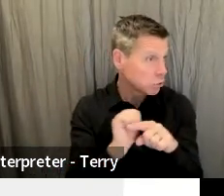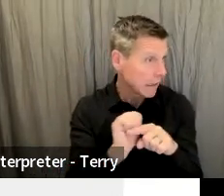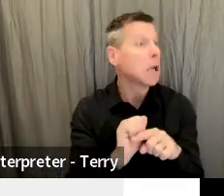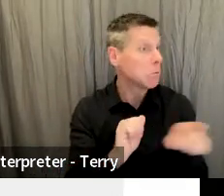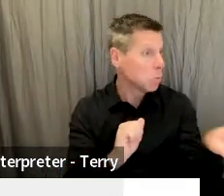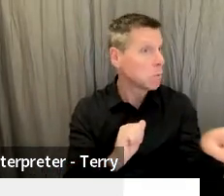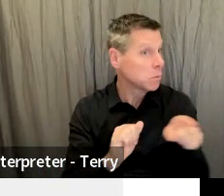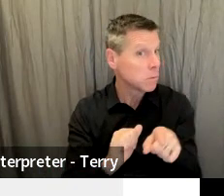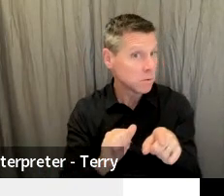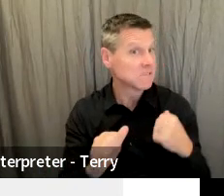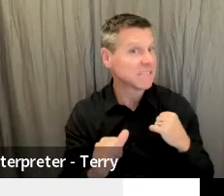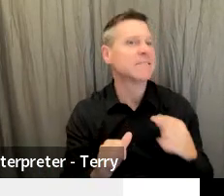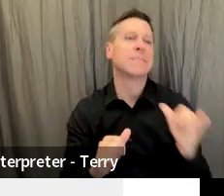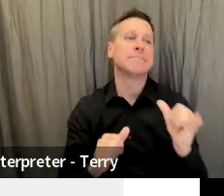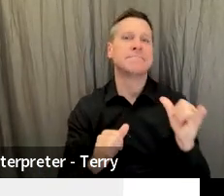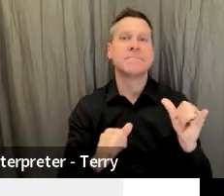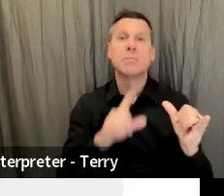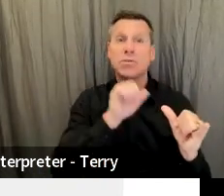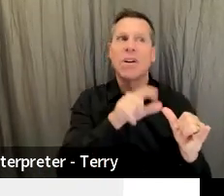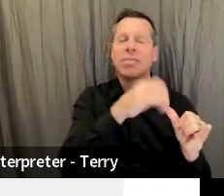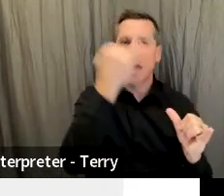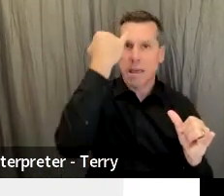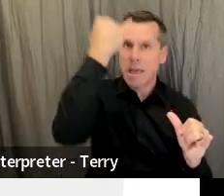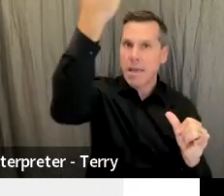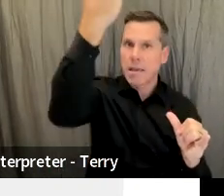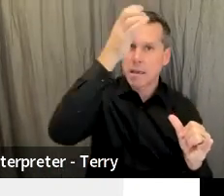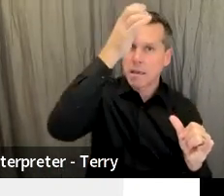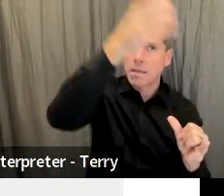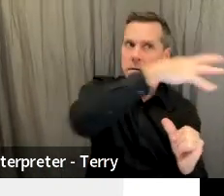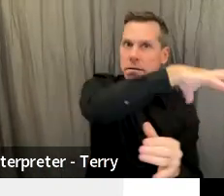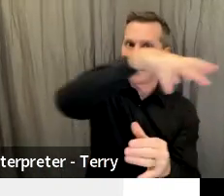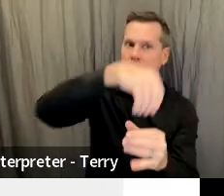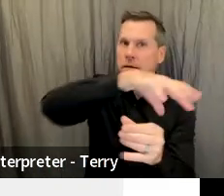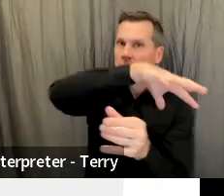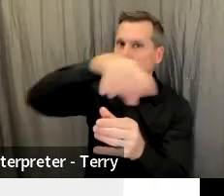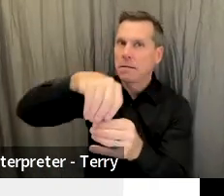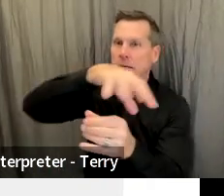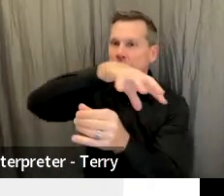different equity minded practices at the different stages of building a canvas course.